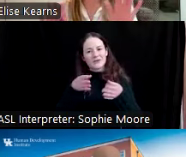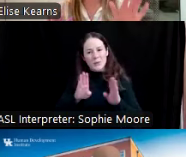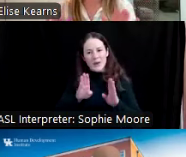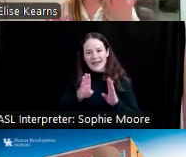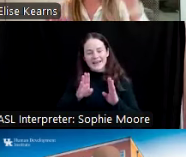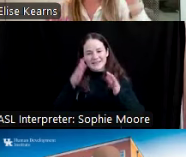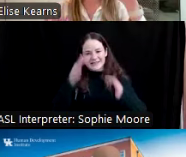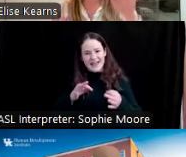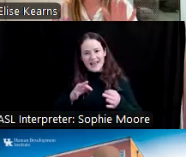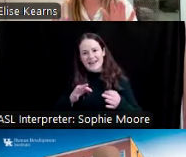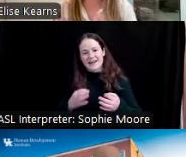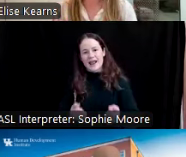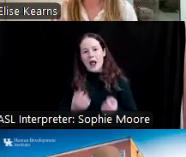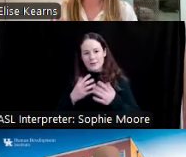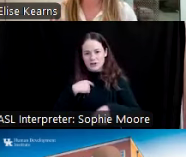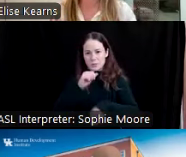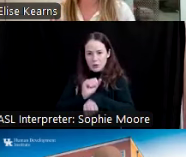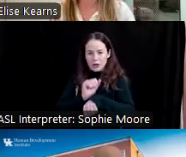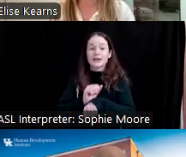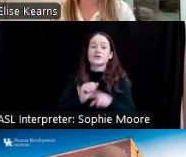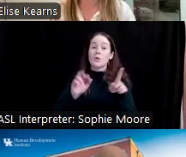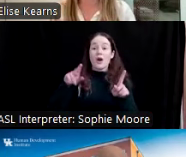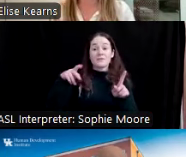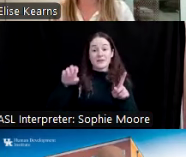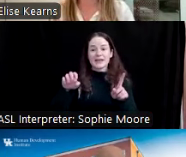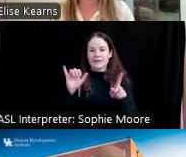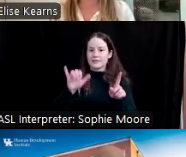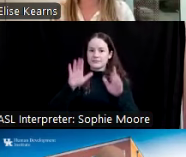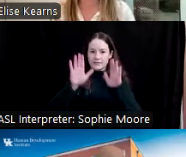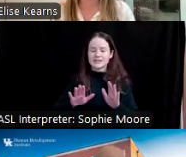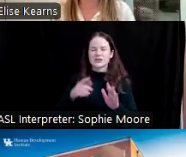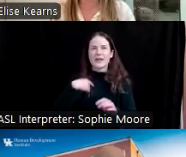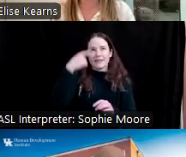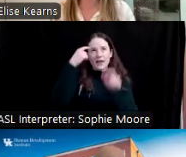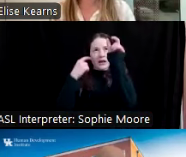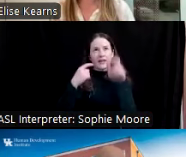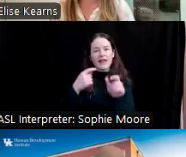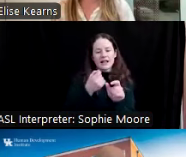plus range that you want to be shooting for that 11 to 14 range and that can